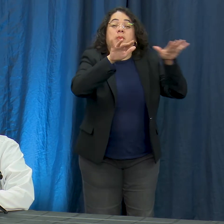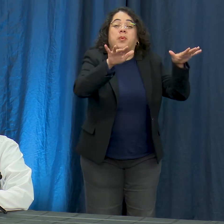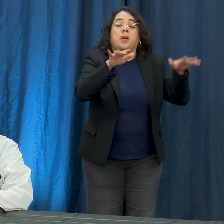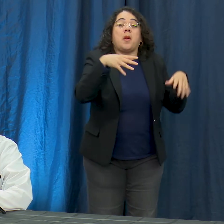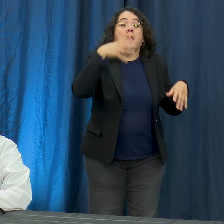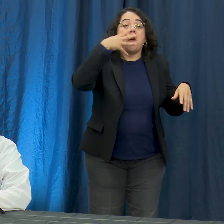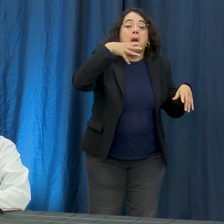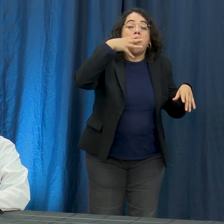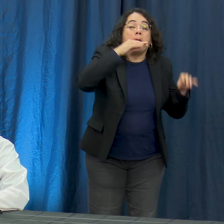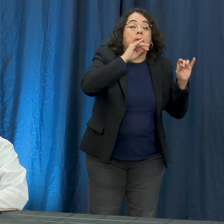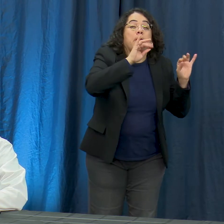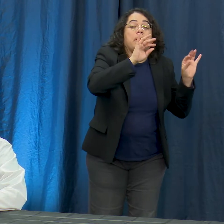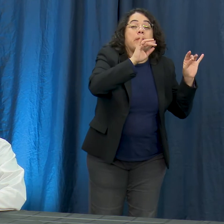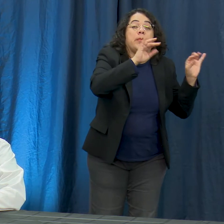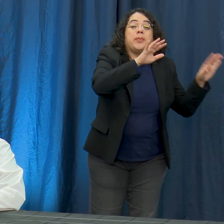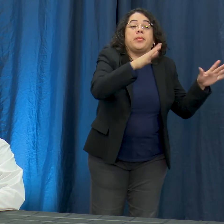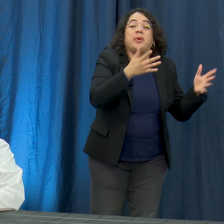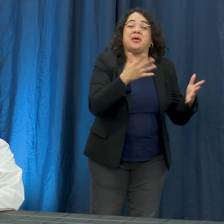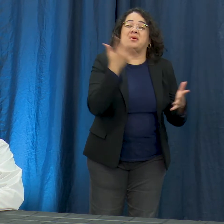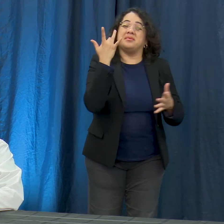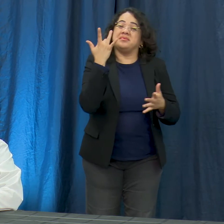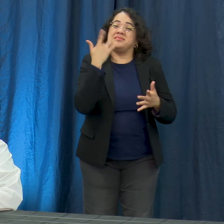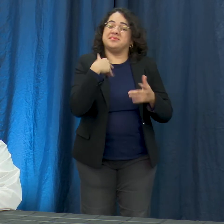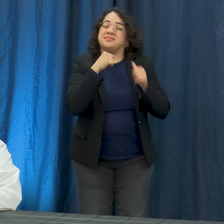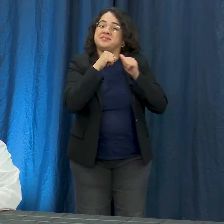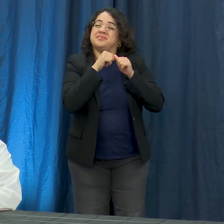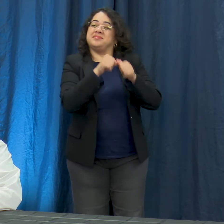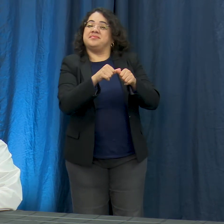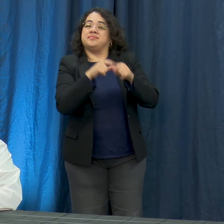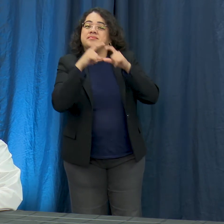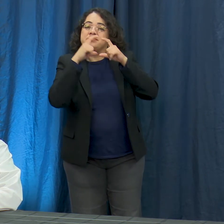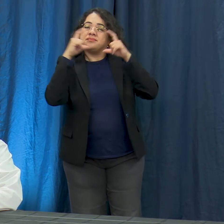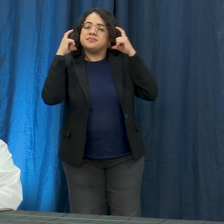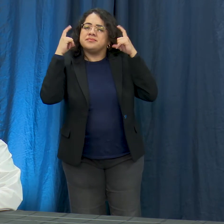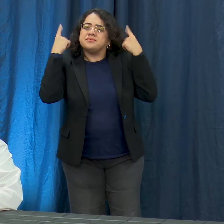why do we have to continue to hear that we need to use masks? That seems to